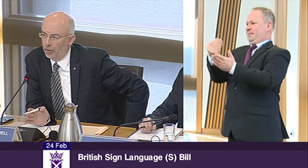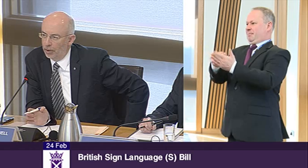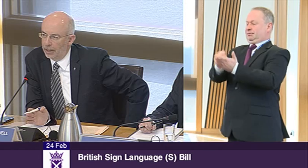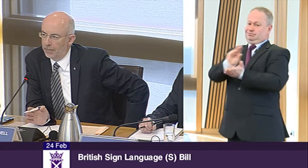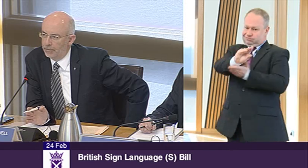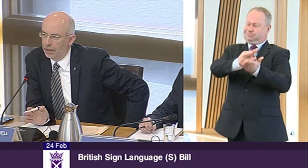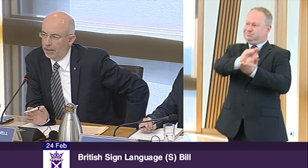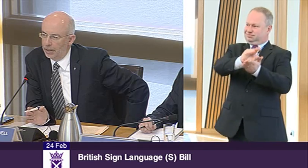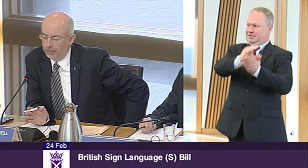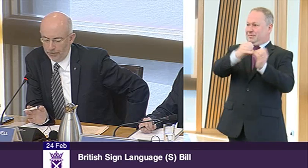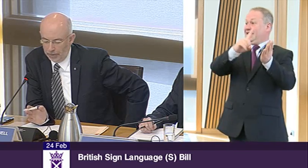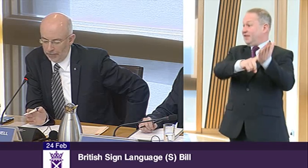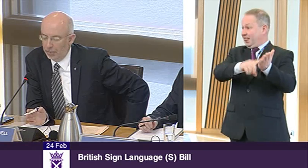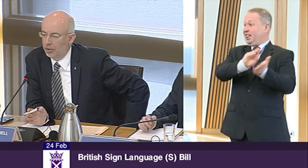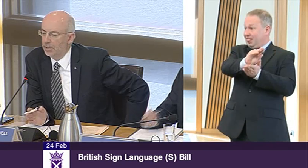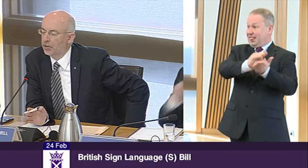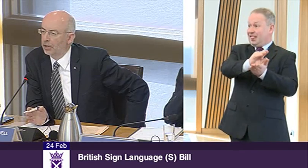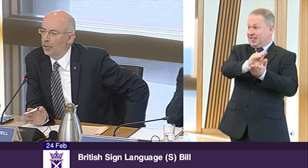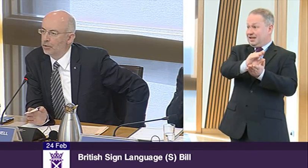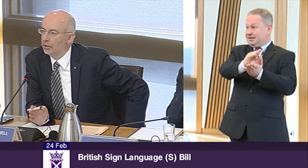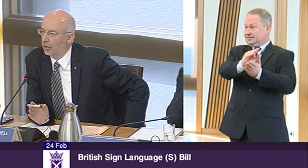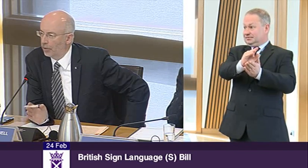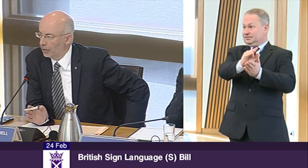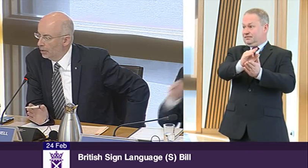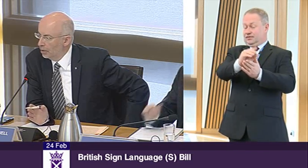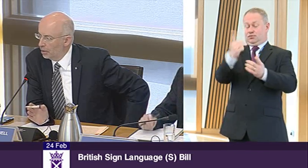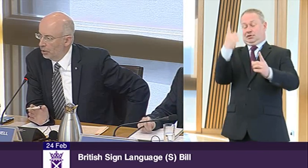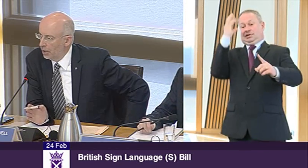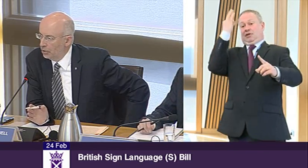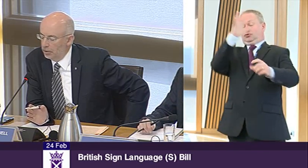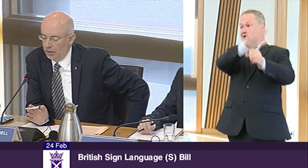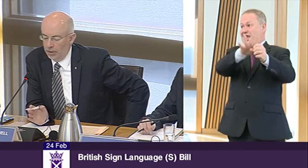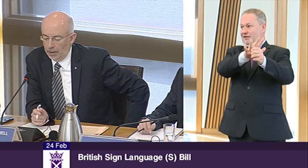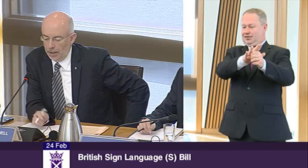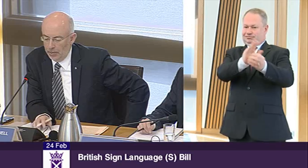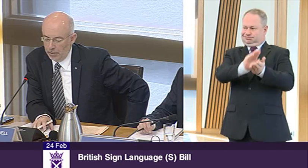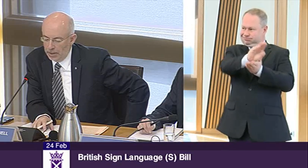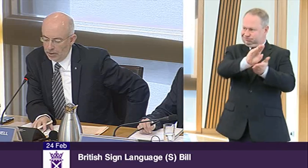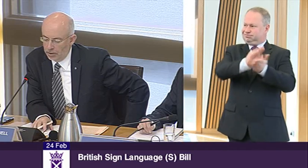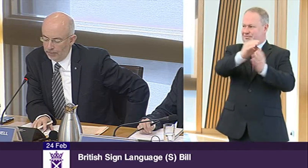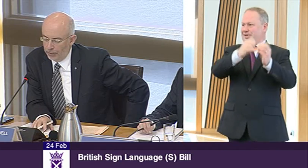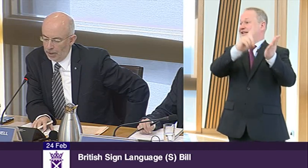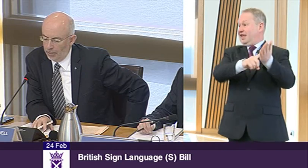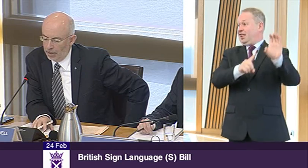If a council’s resource allocation for the deaf community or for other communication